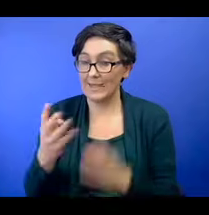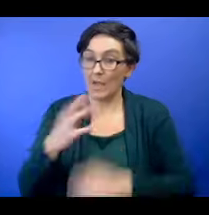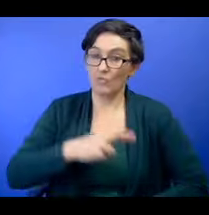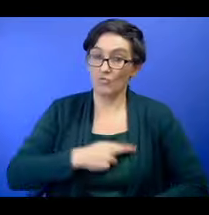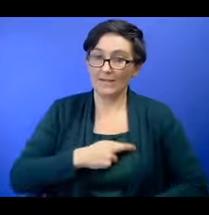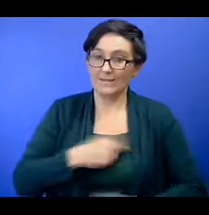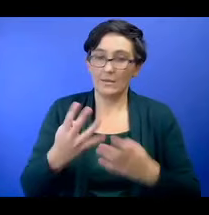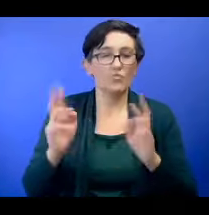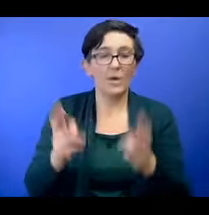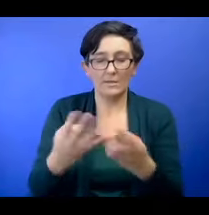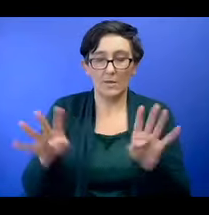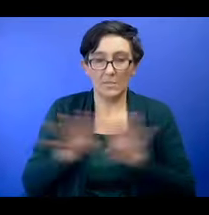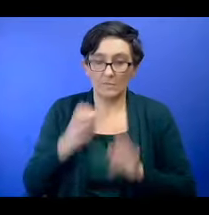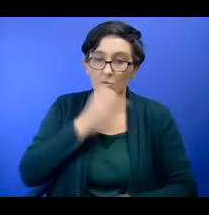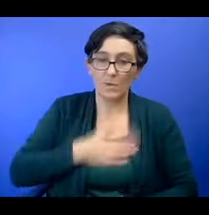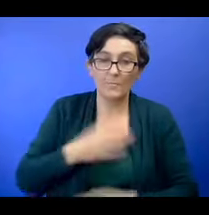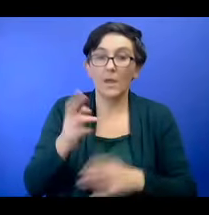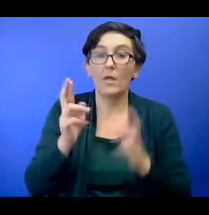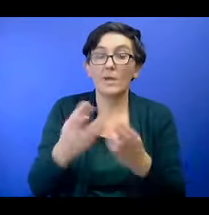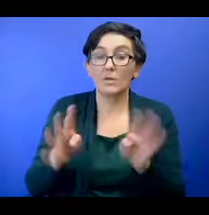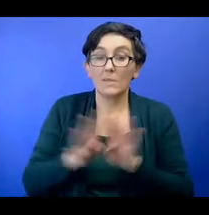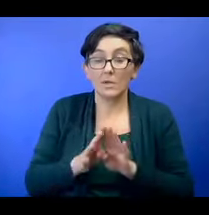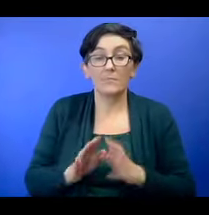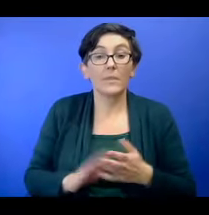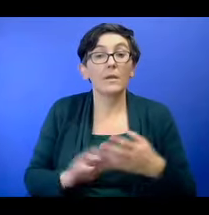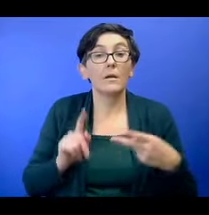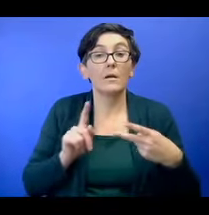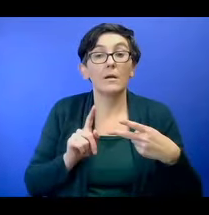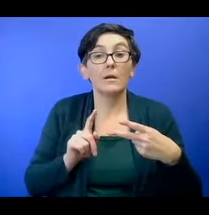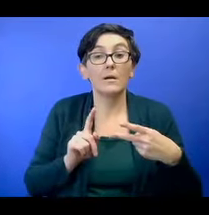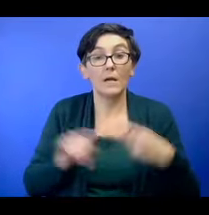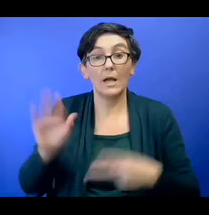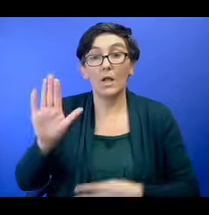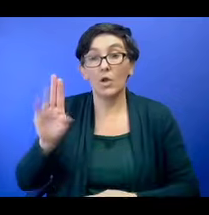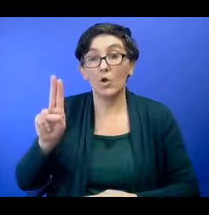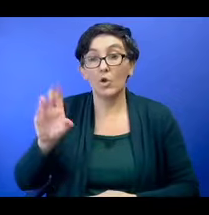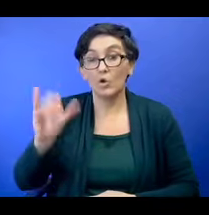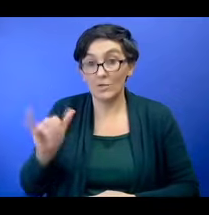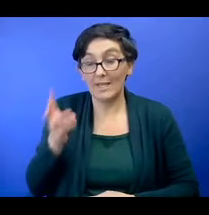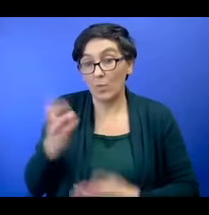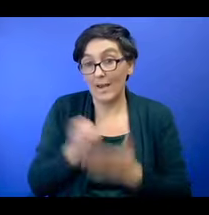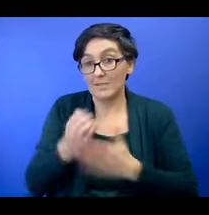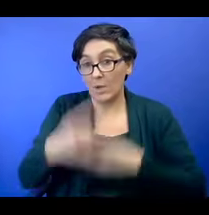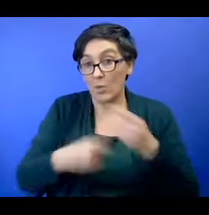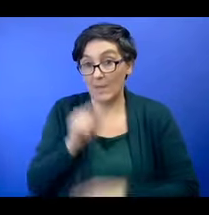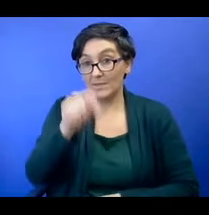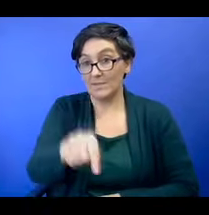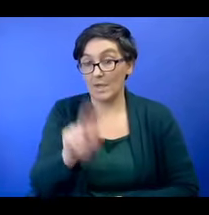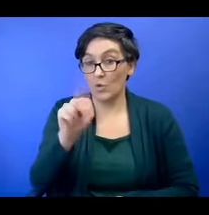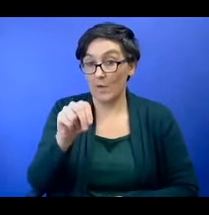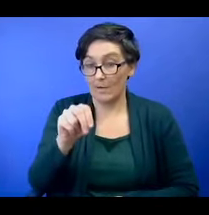Lucy will explain to you what happens then, at the UNCRPD level.